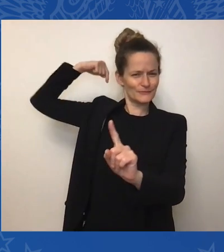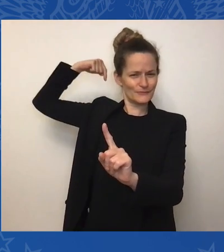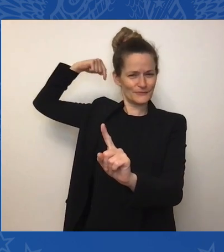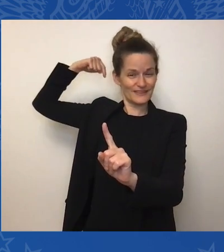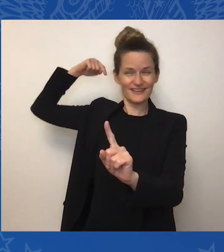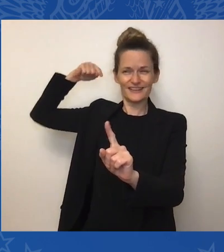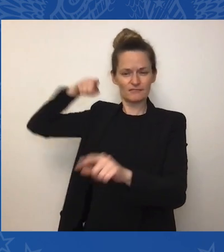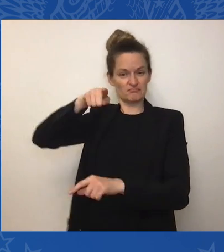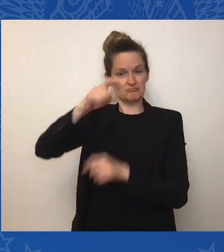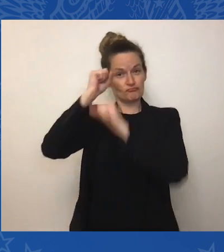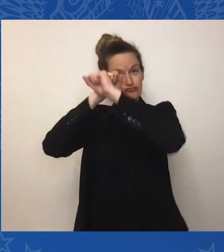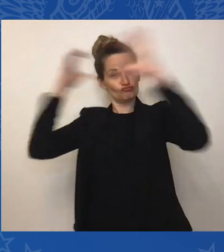the world turned upside down.